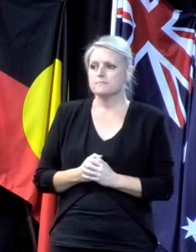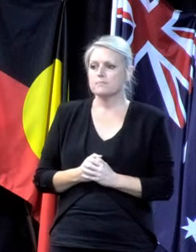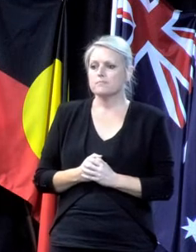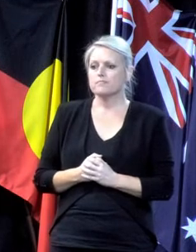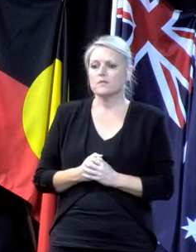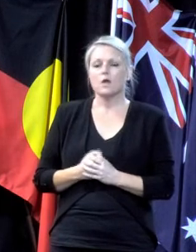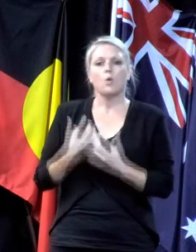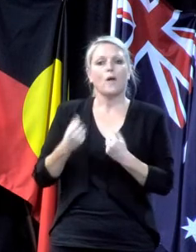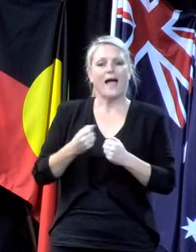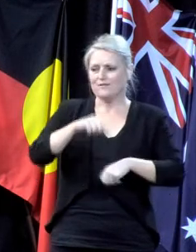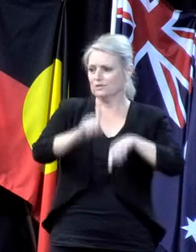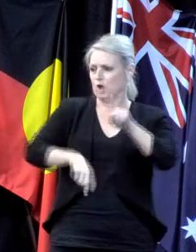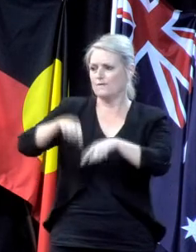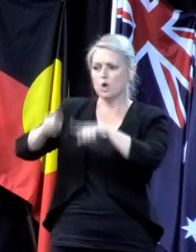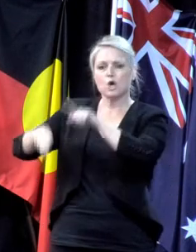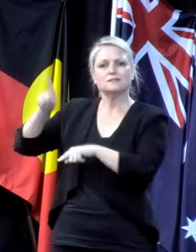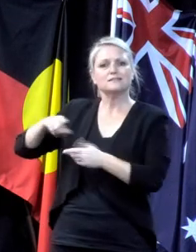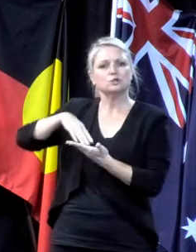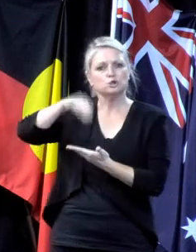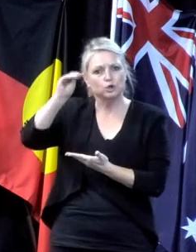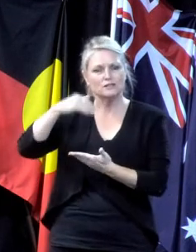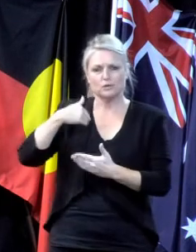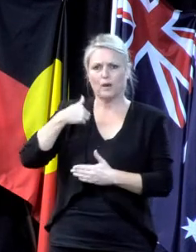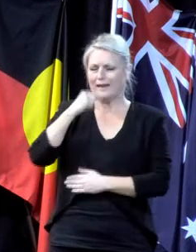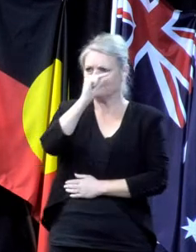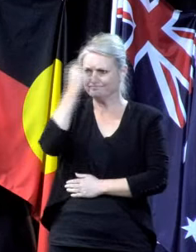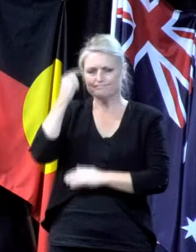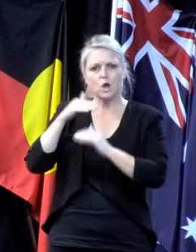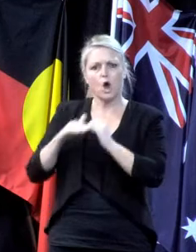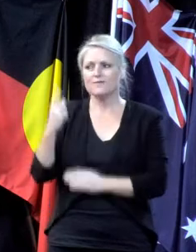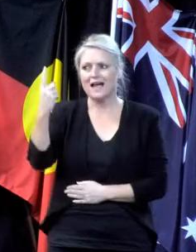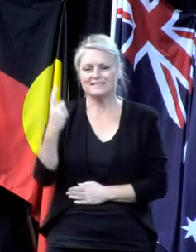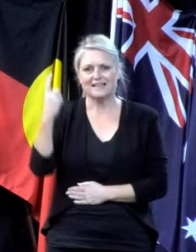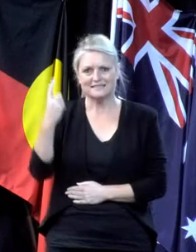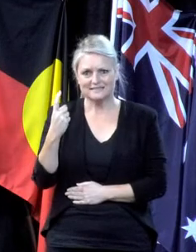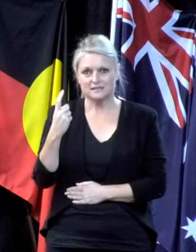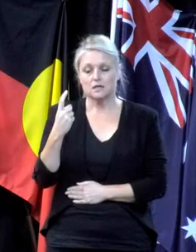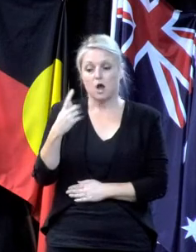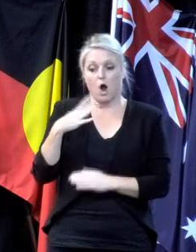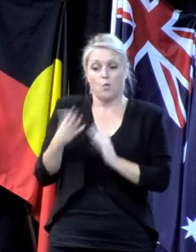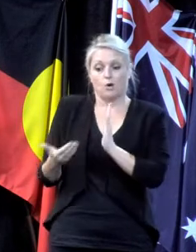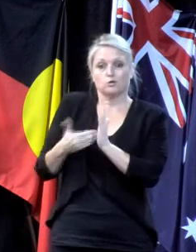We’re working hard on attendance. I was going to add to that work